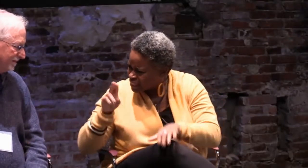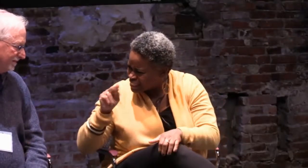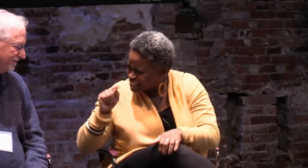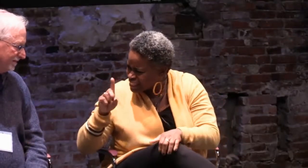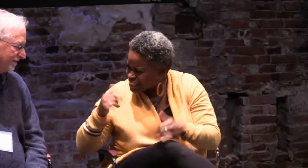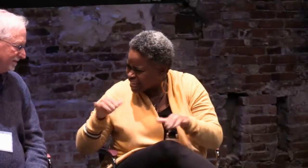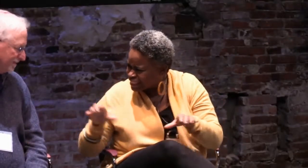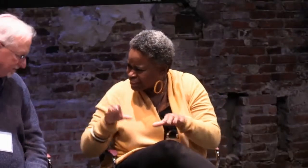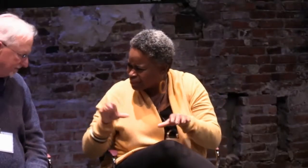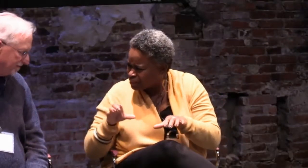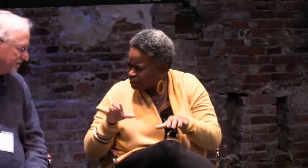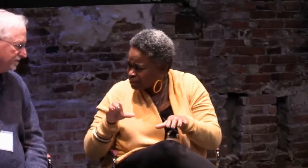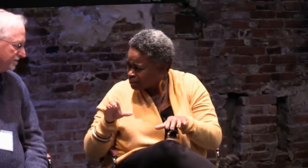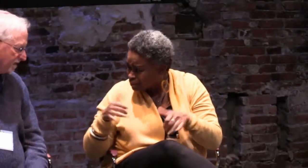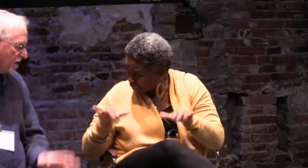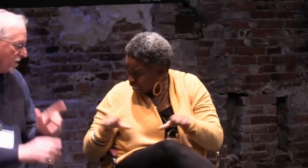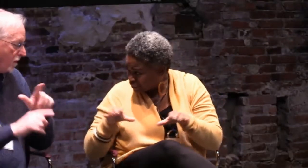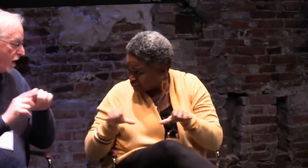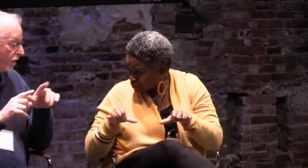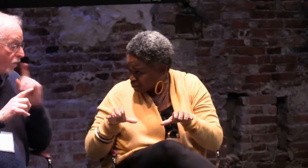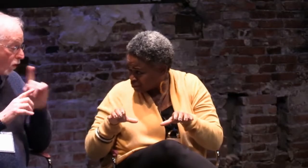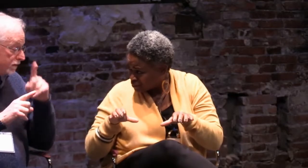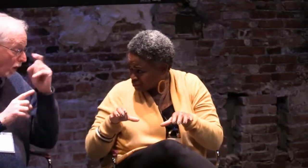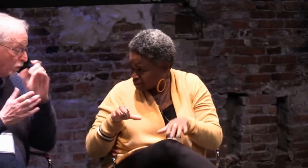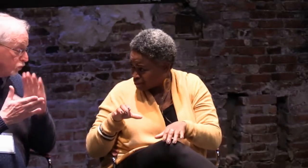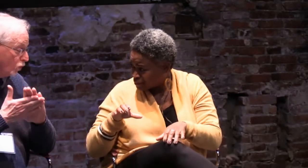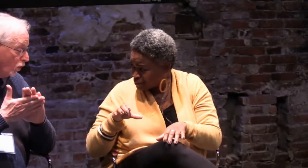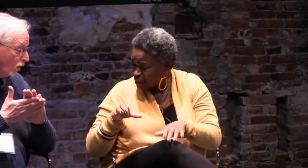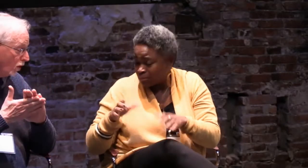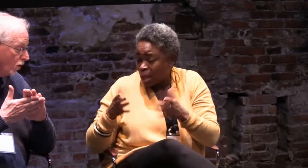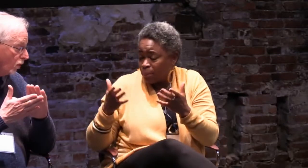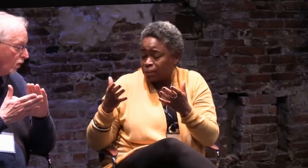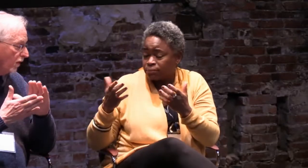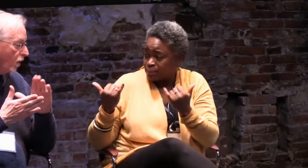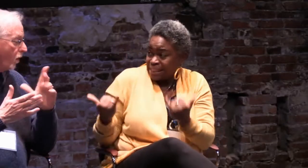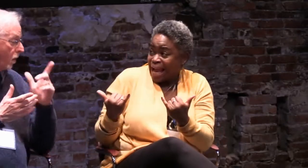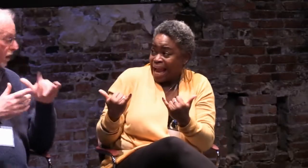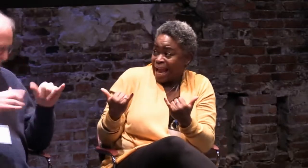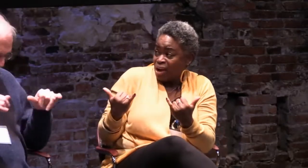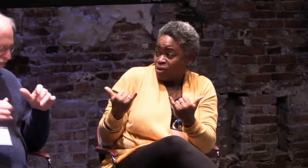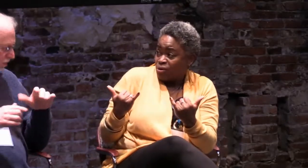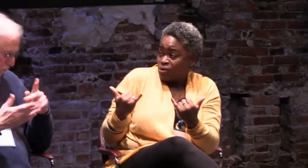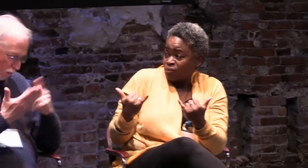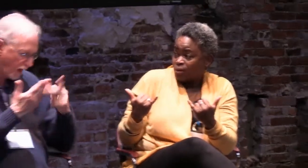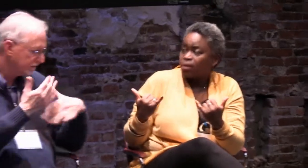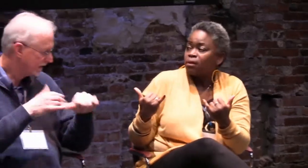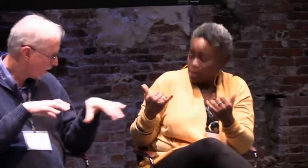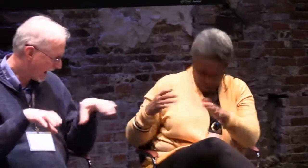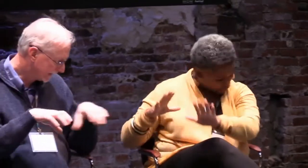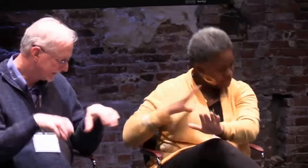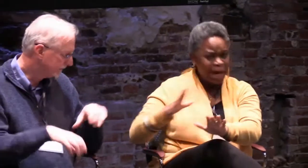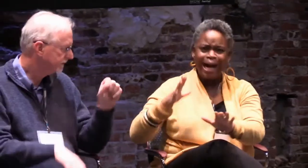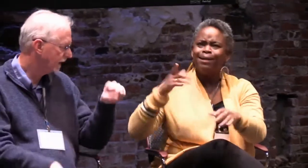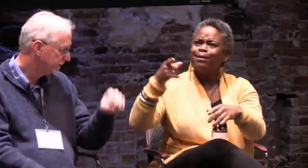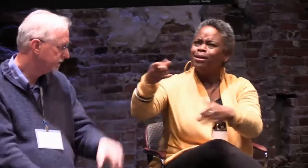Are there still programs at NTD? For the summer school, you're referring to.